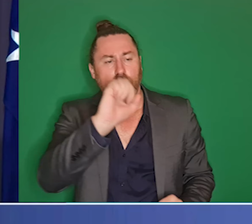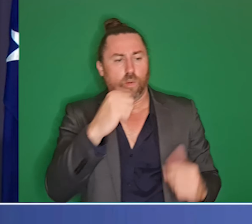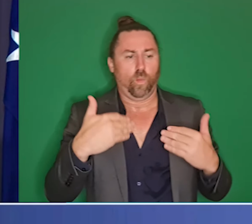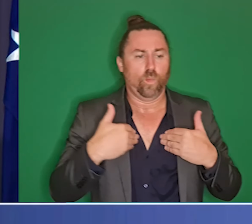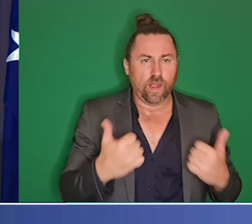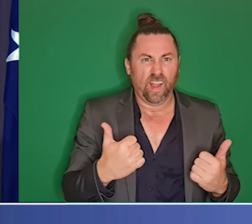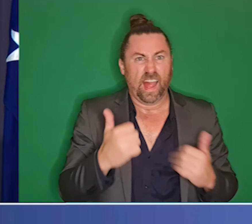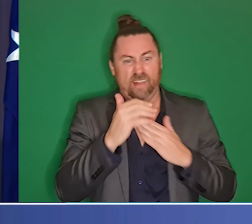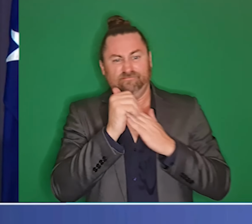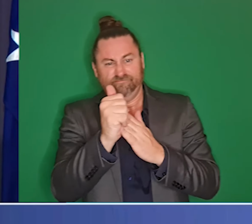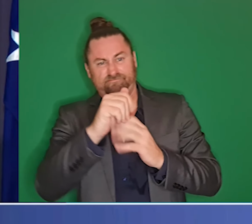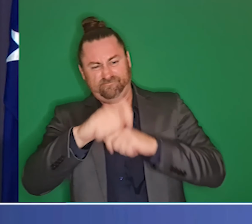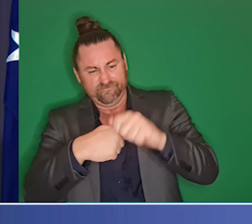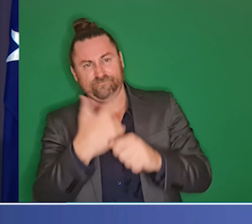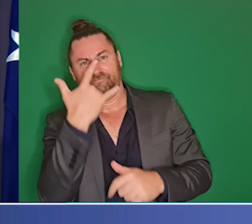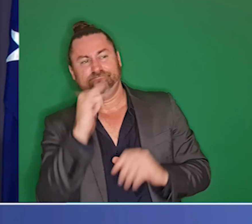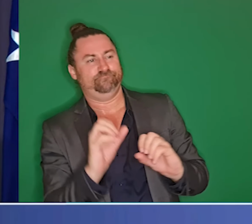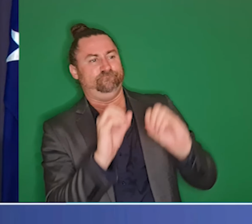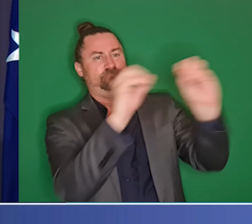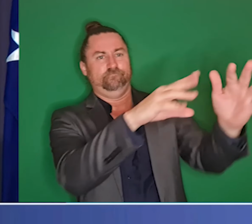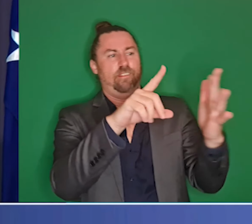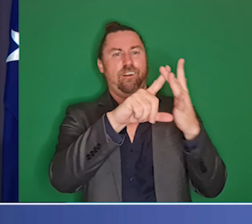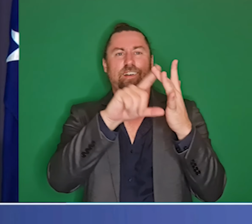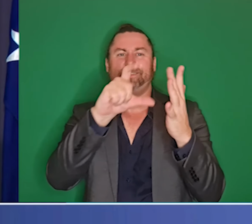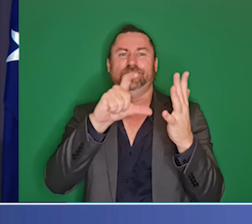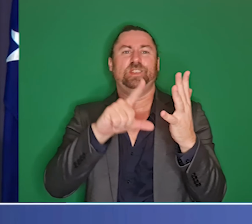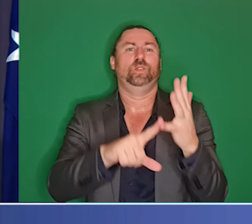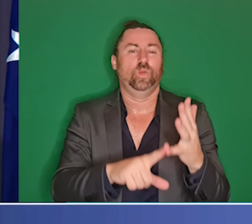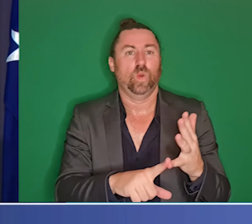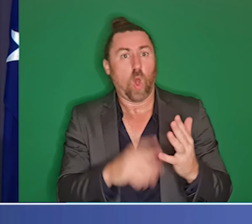and that is what has been seen in the whole of the rest of the world,